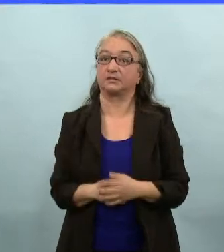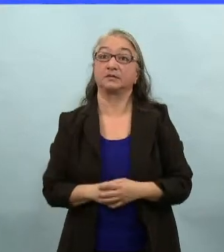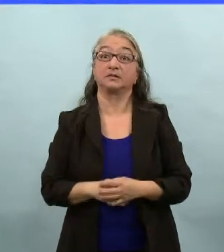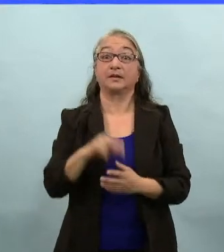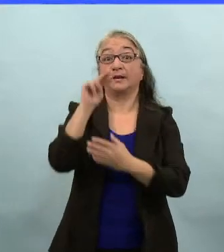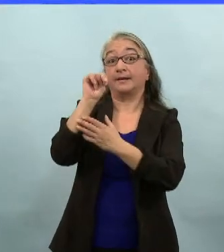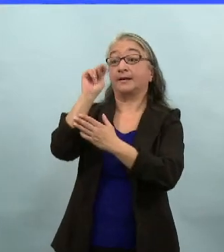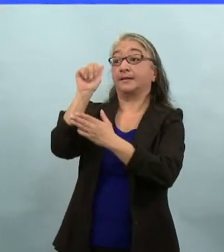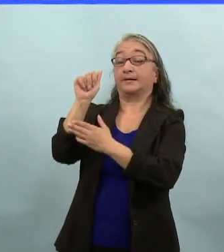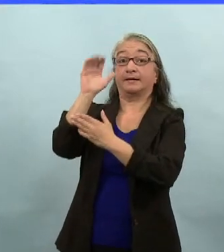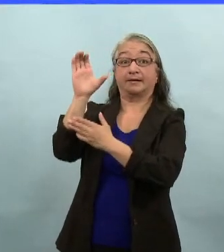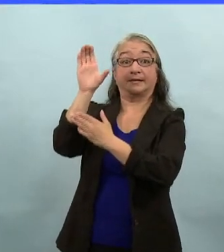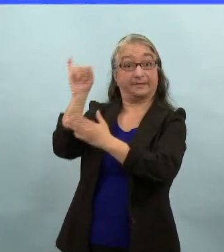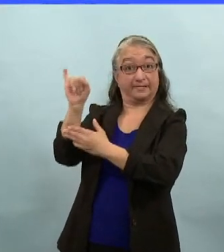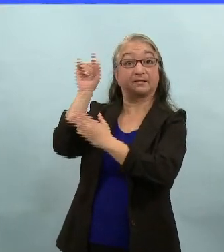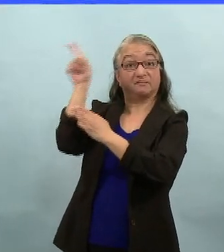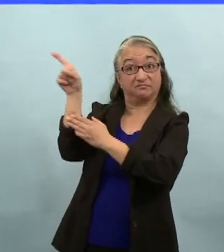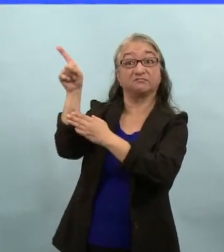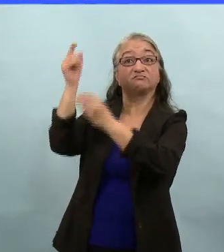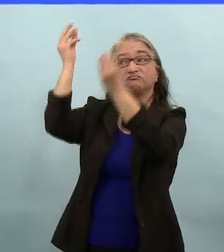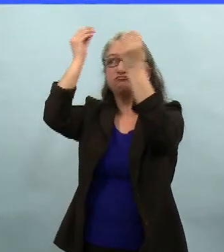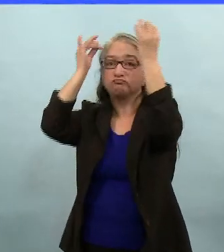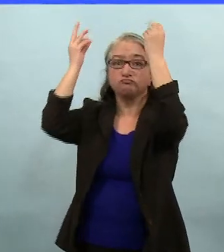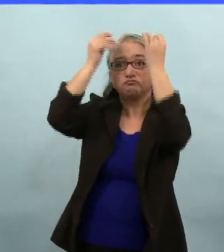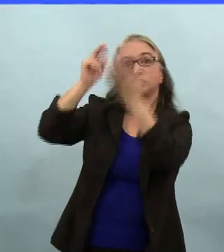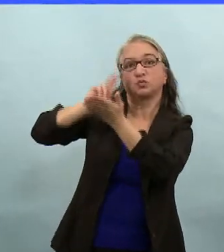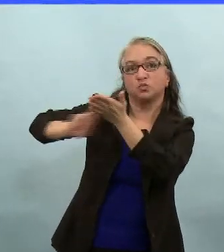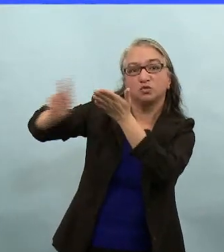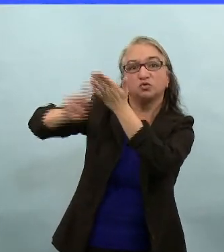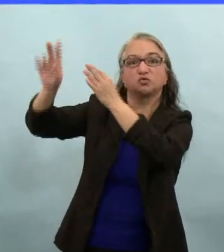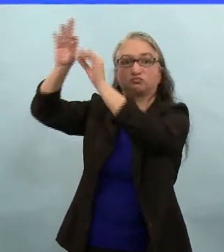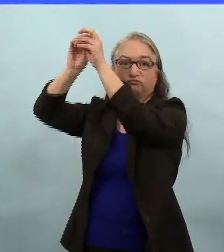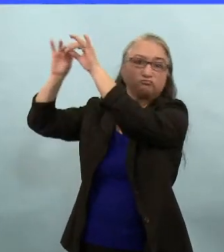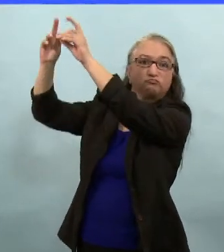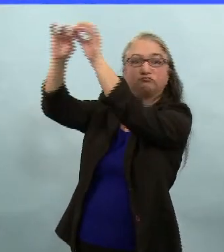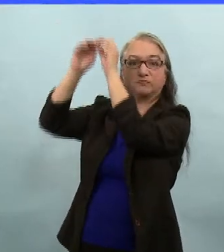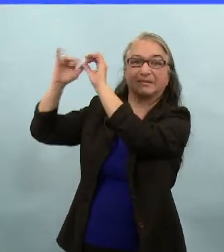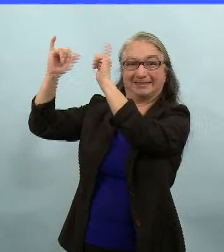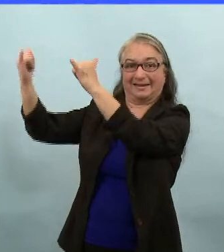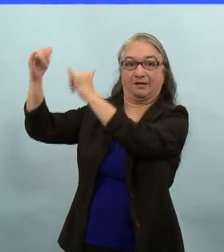soon in the meantime again like we were talking about before i know how anxious